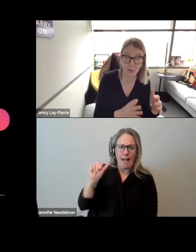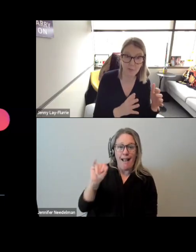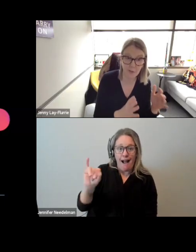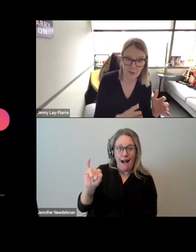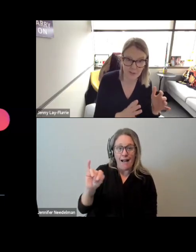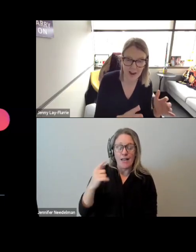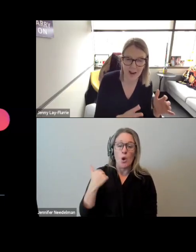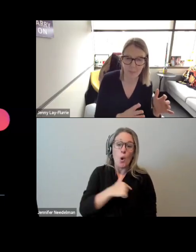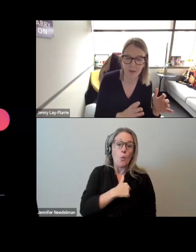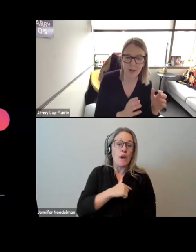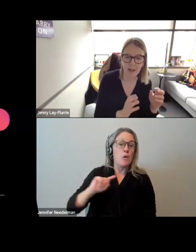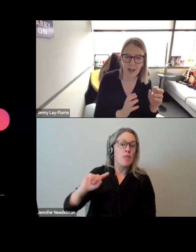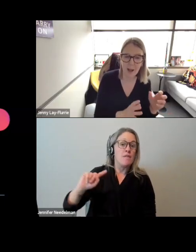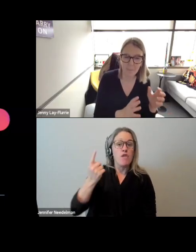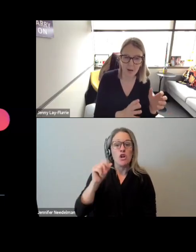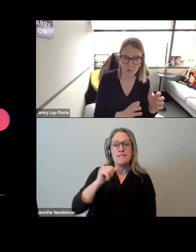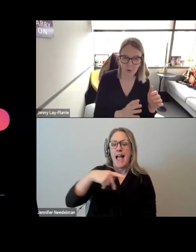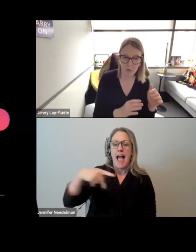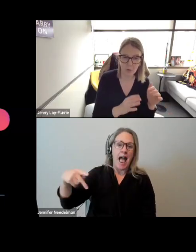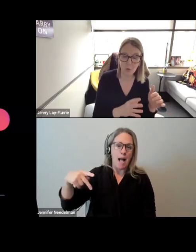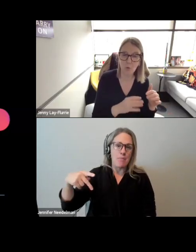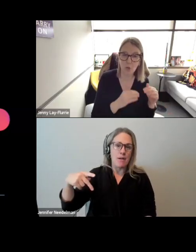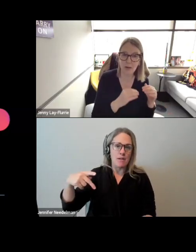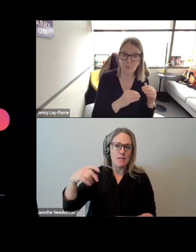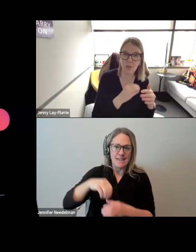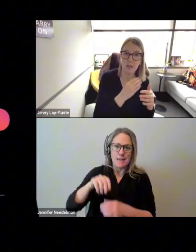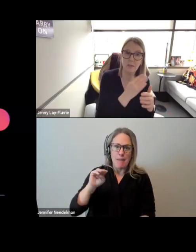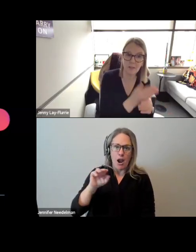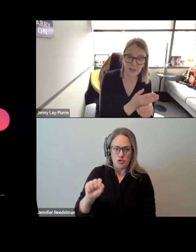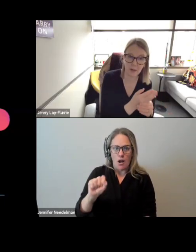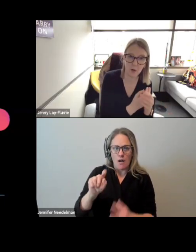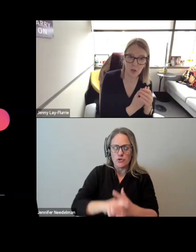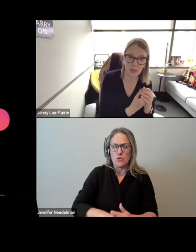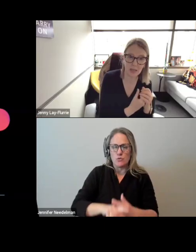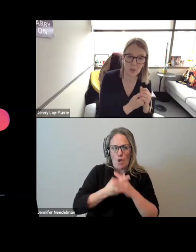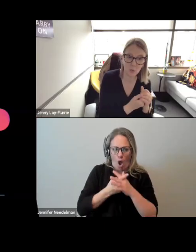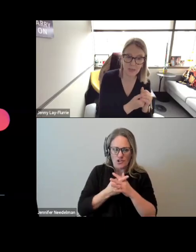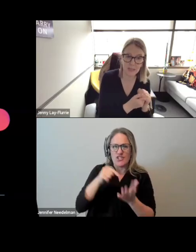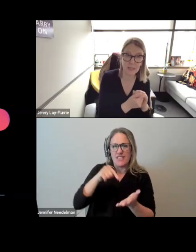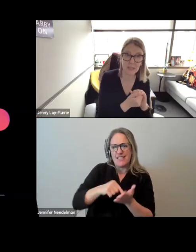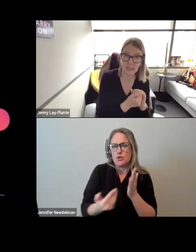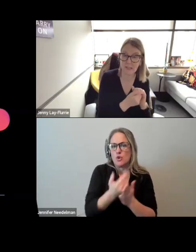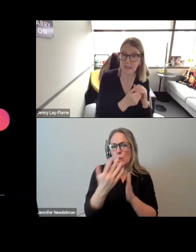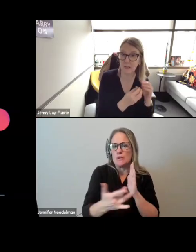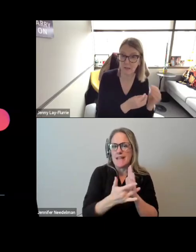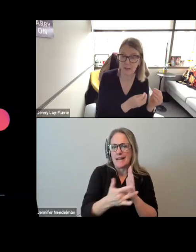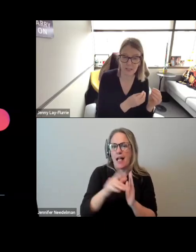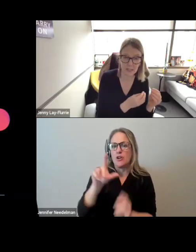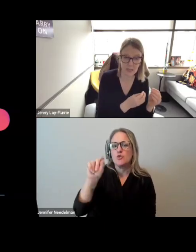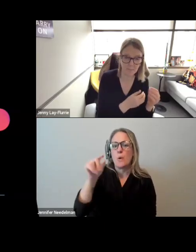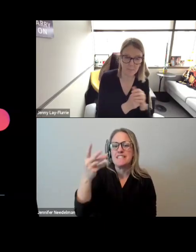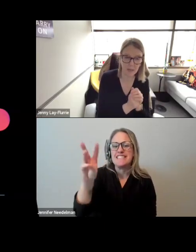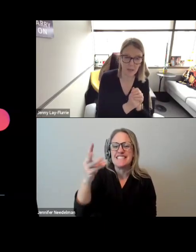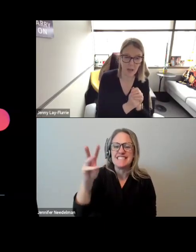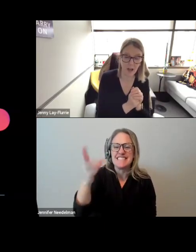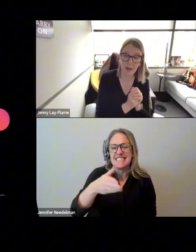we were the first app at Microsoft - to launch leveraging this technology in 2016/2017.